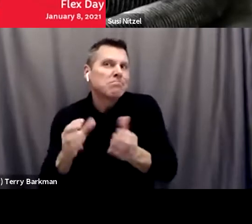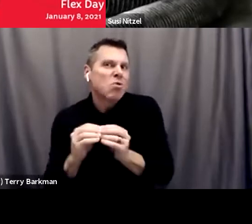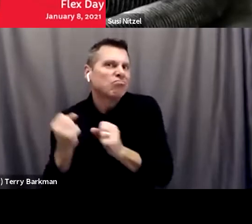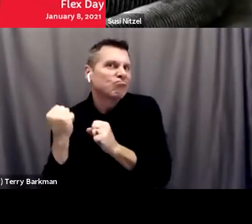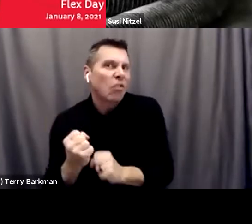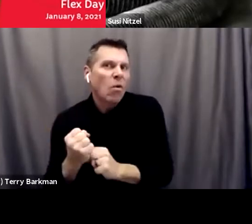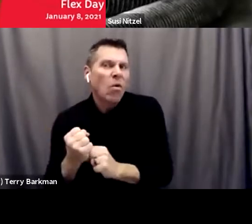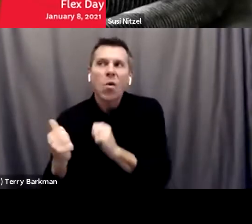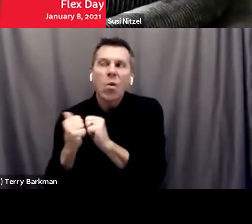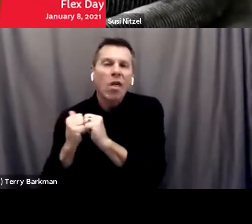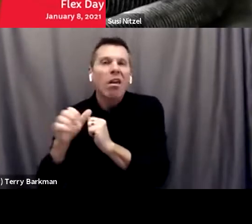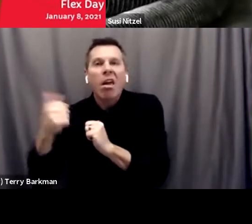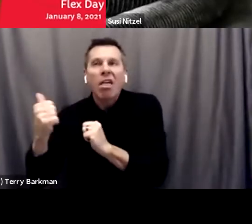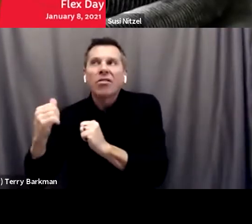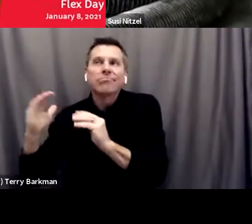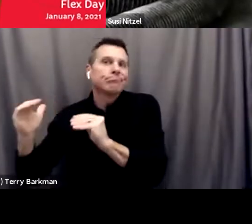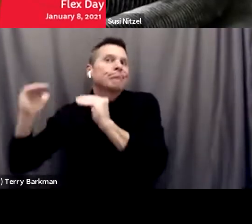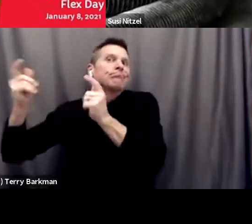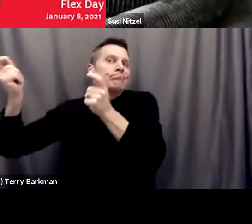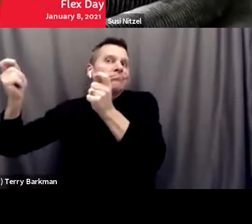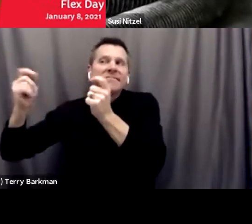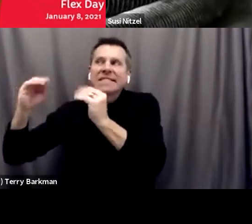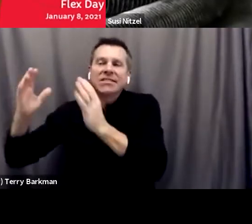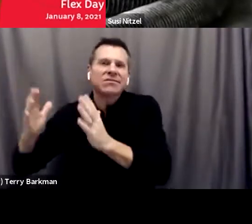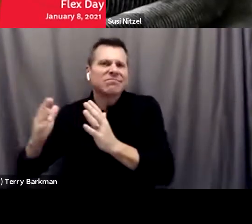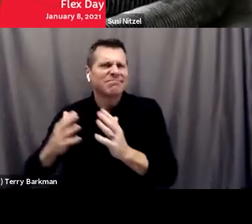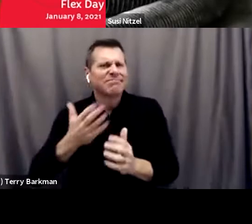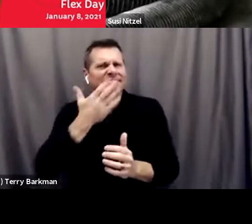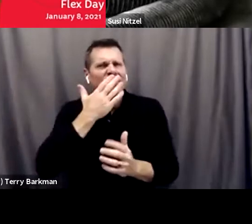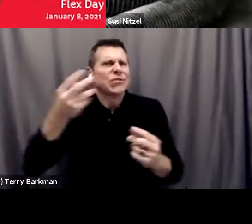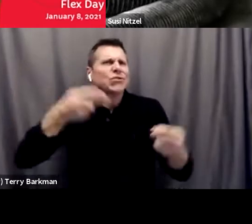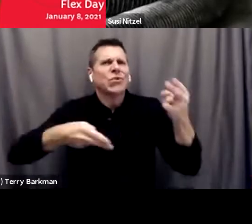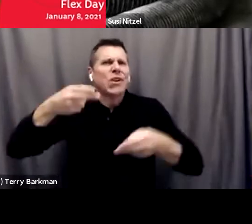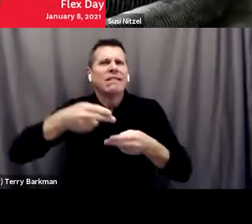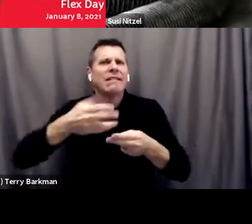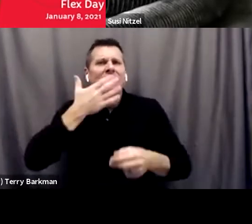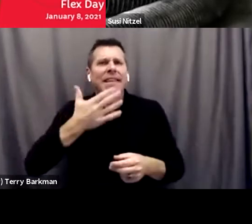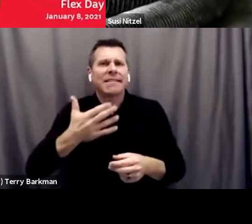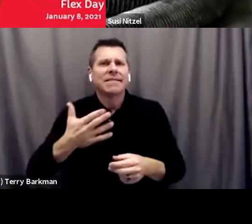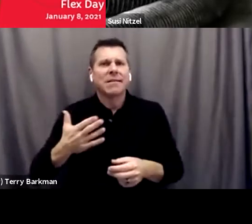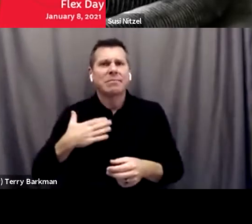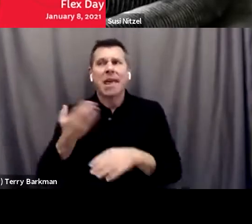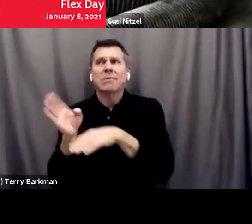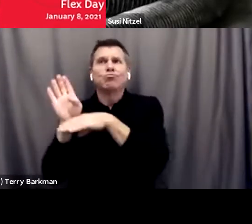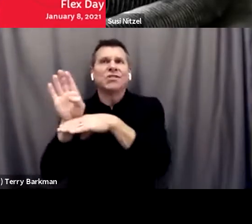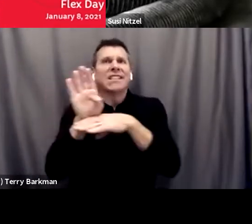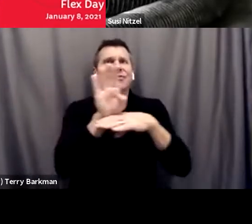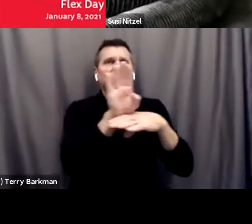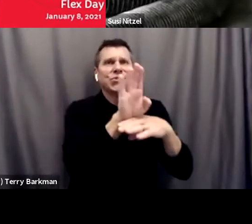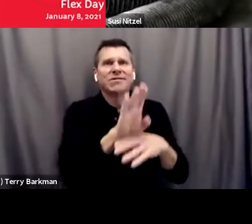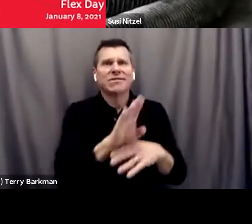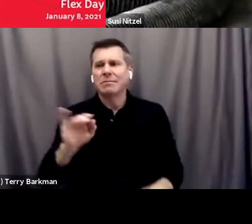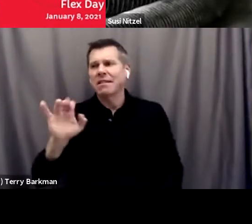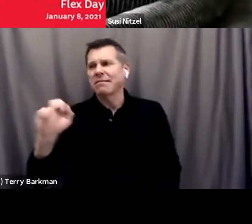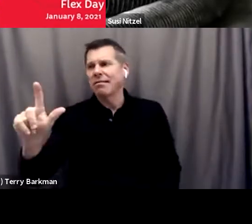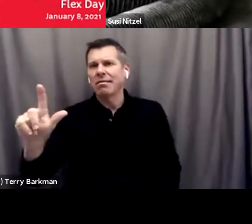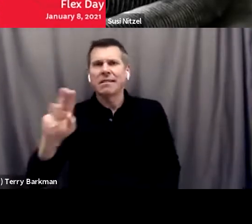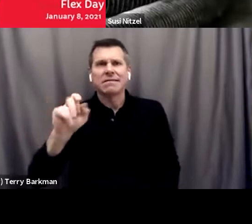these barriers for our students. Thank you so much for joining us. Thanks to my co presenters Michael and Nick and sherlyn Thank